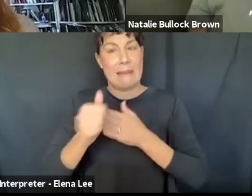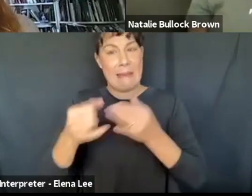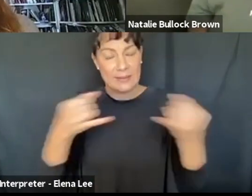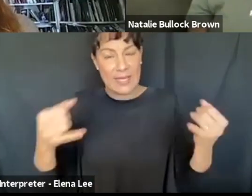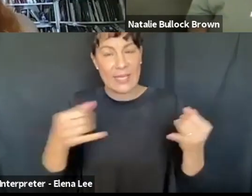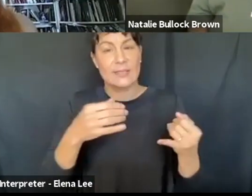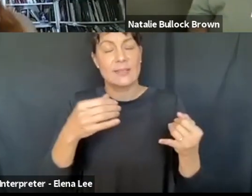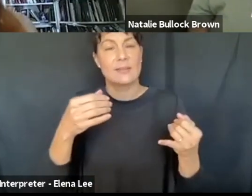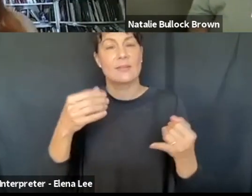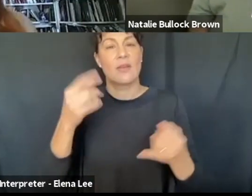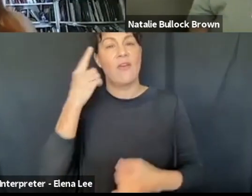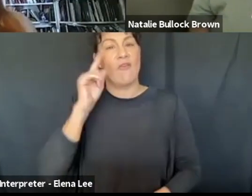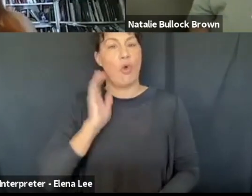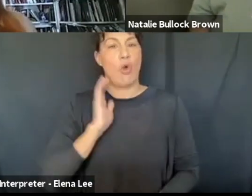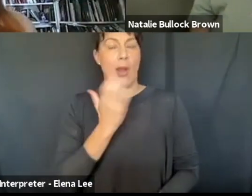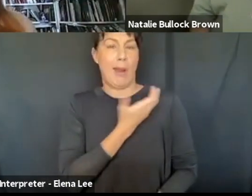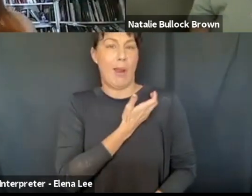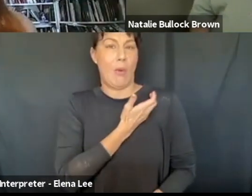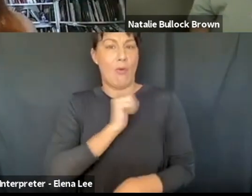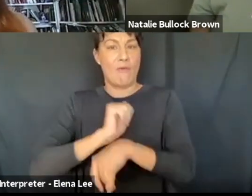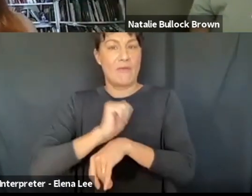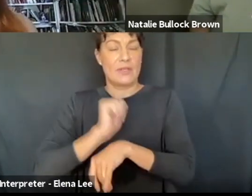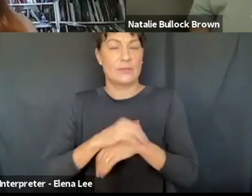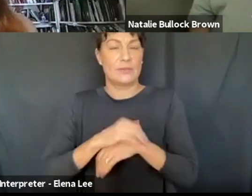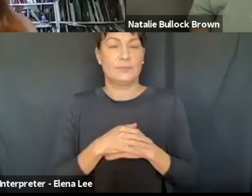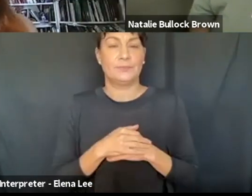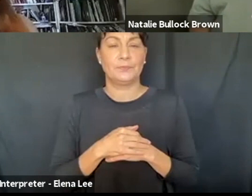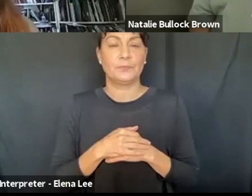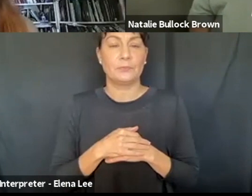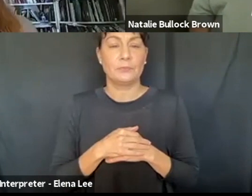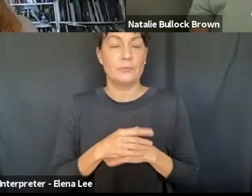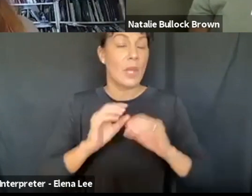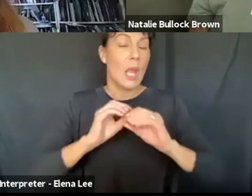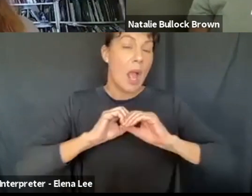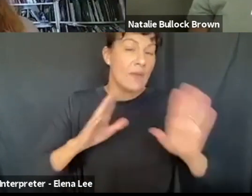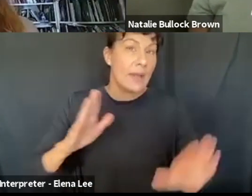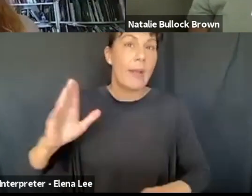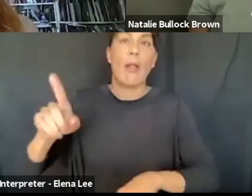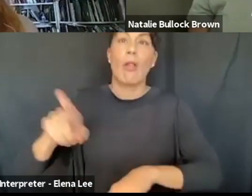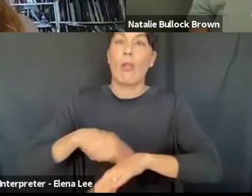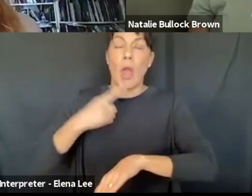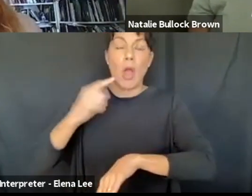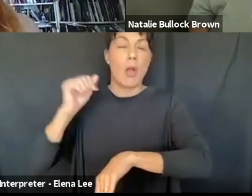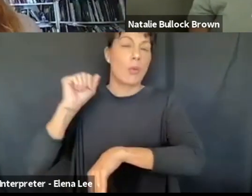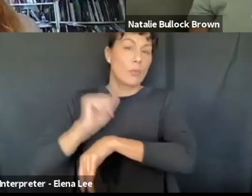There's obviously this long history of work in documentary and journalism has been going on